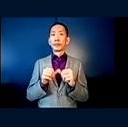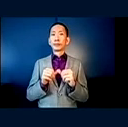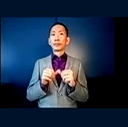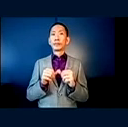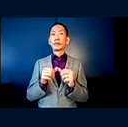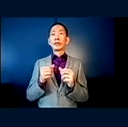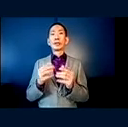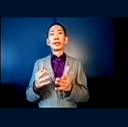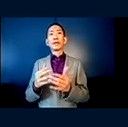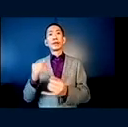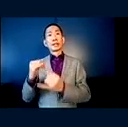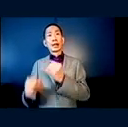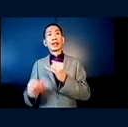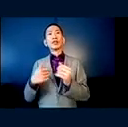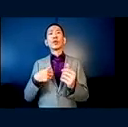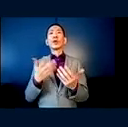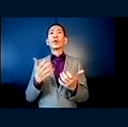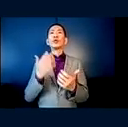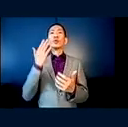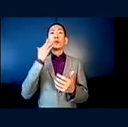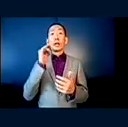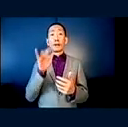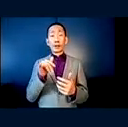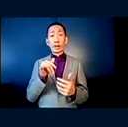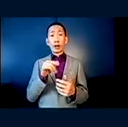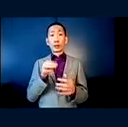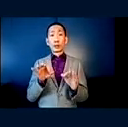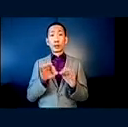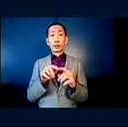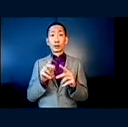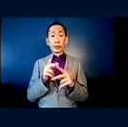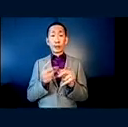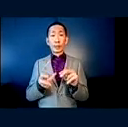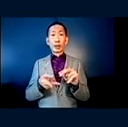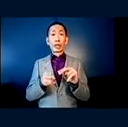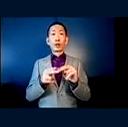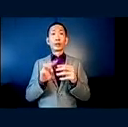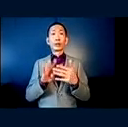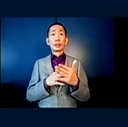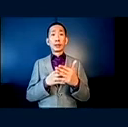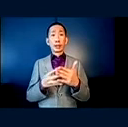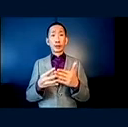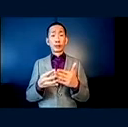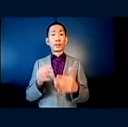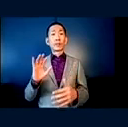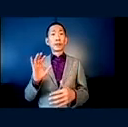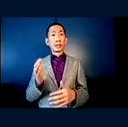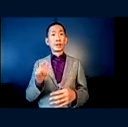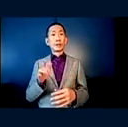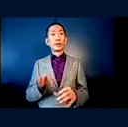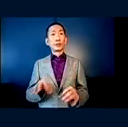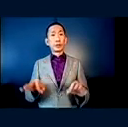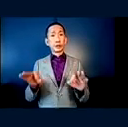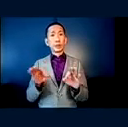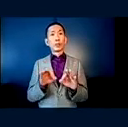PROJECT WE HAD THEM CONSTANT BUT GAVE A PLATE AT THE END, INTERESTED IF IT WAS IMPORTANT